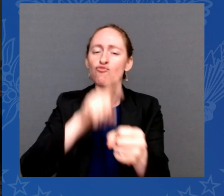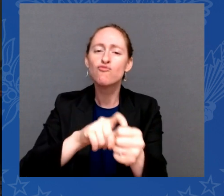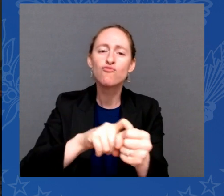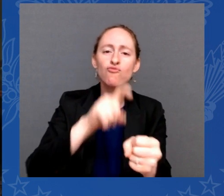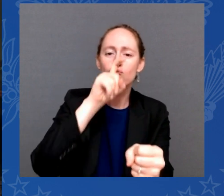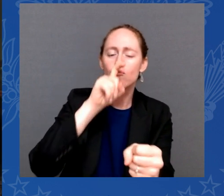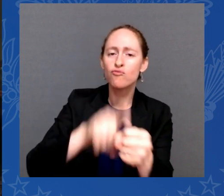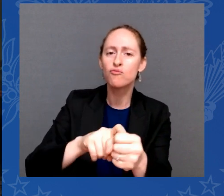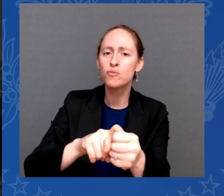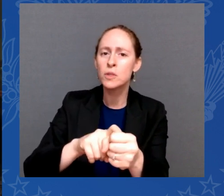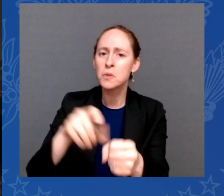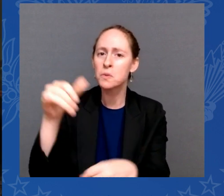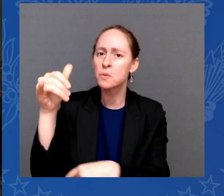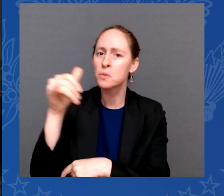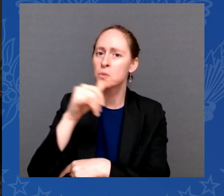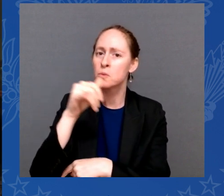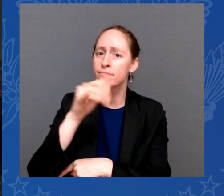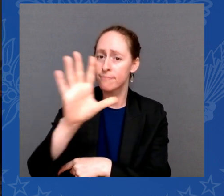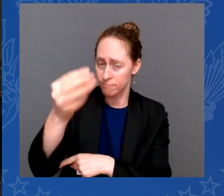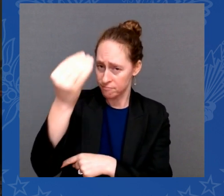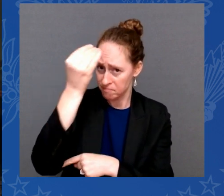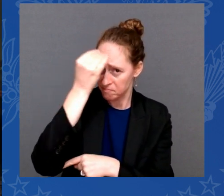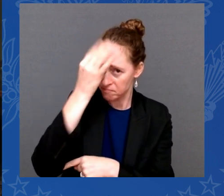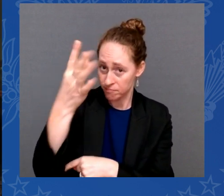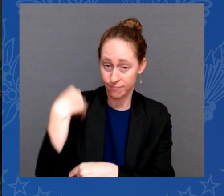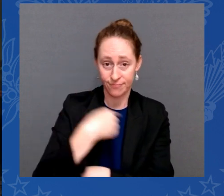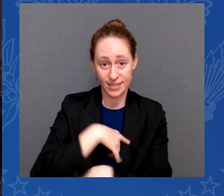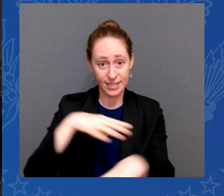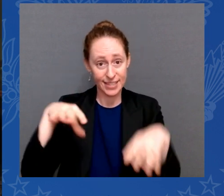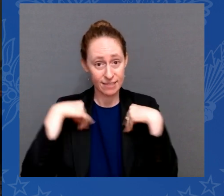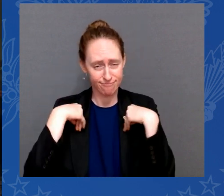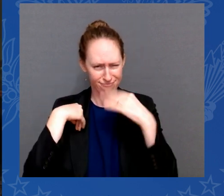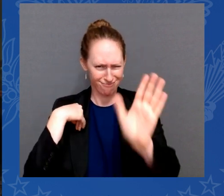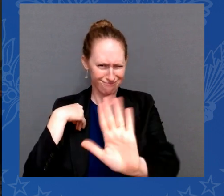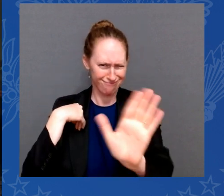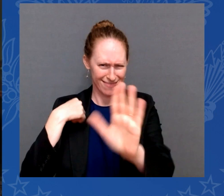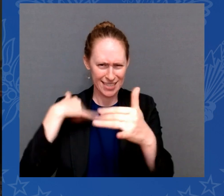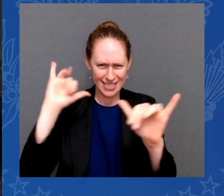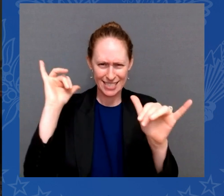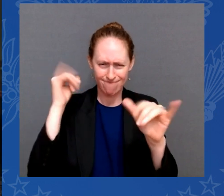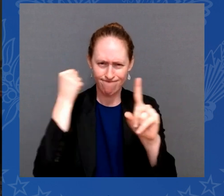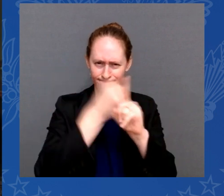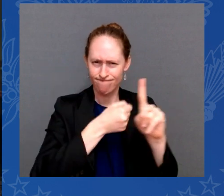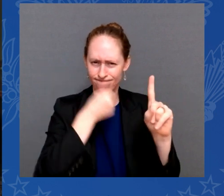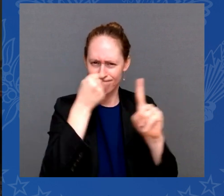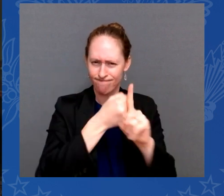In the opinion of people on -- in the opinion of the Dobbs case, the extreme majority of the Supreme Court wrote,